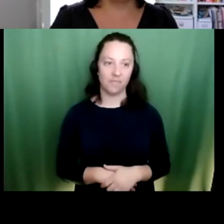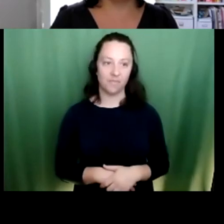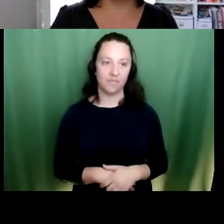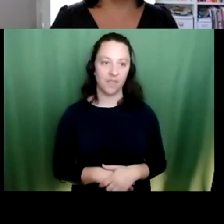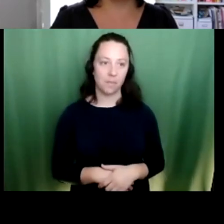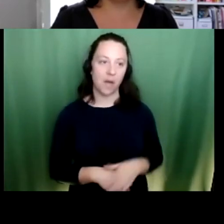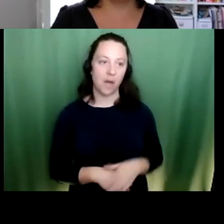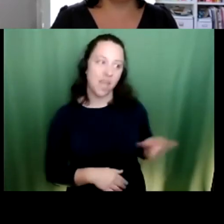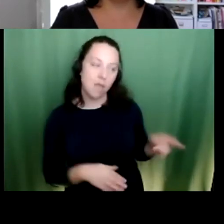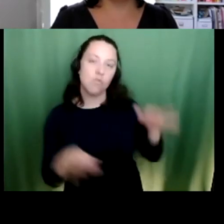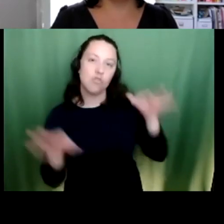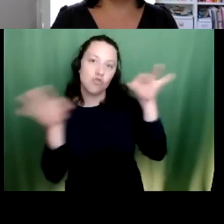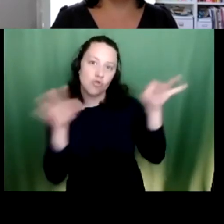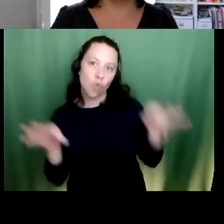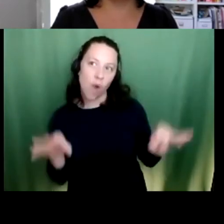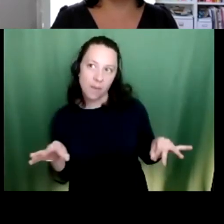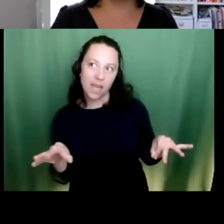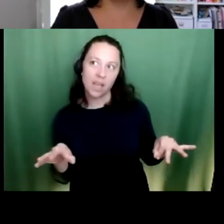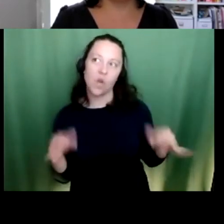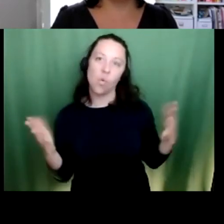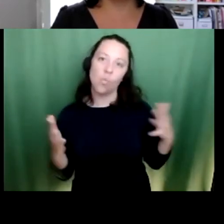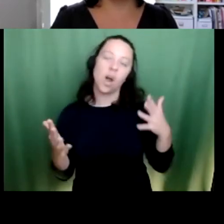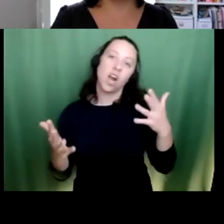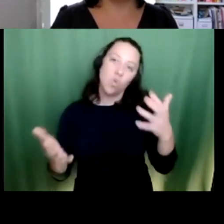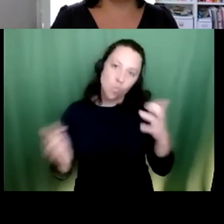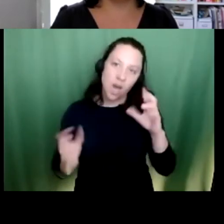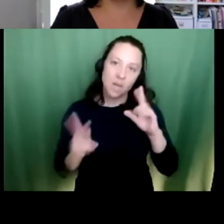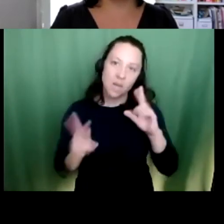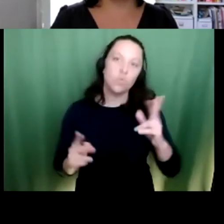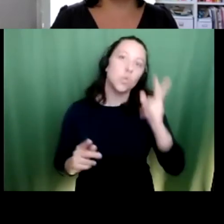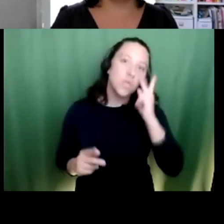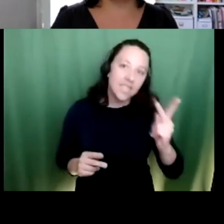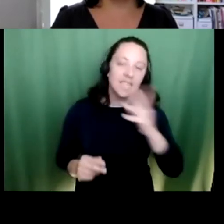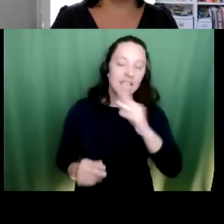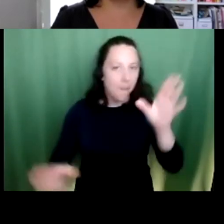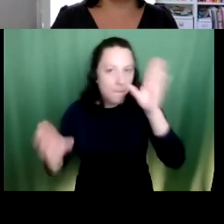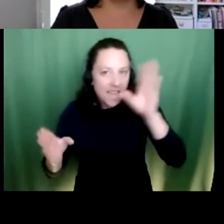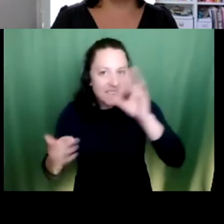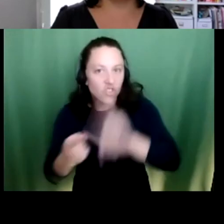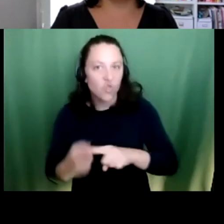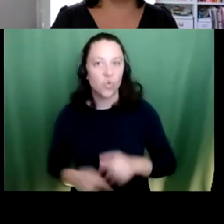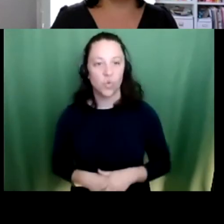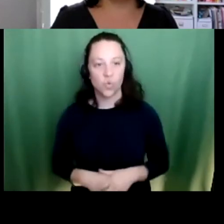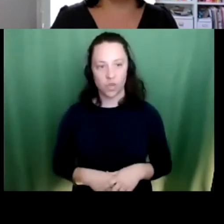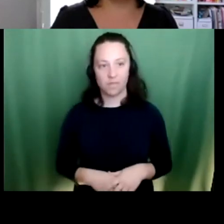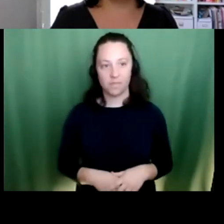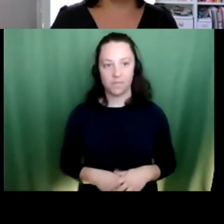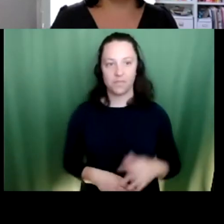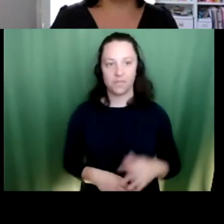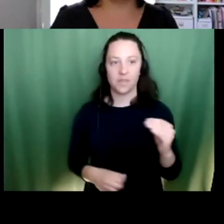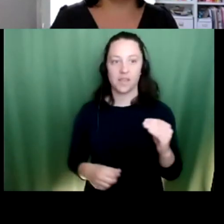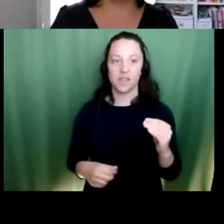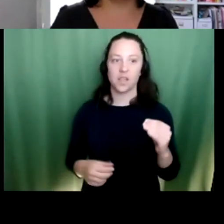what he wanted people to see and pay attention to in his work to create greater access for other